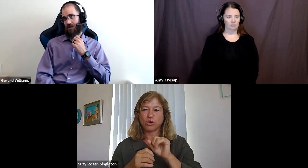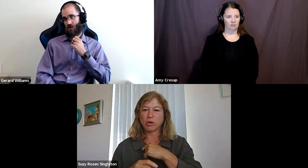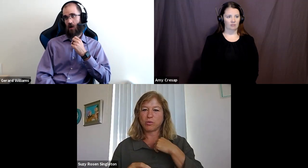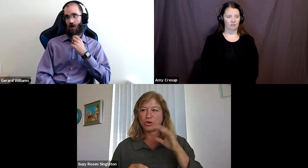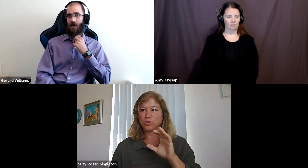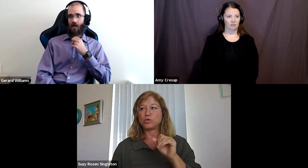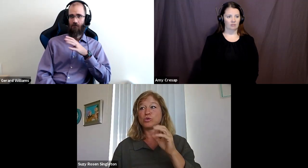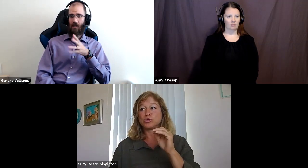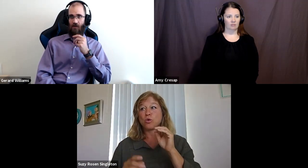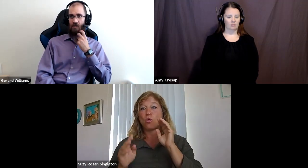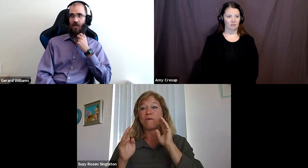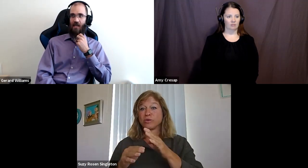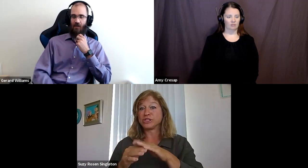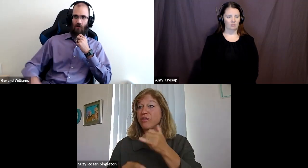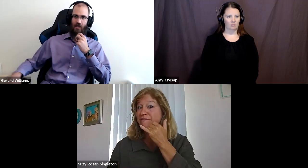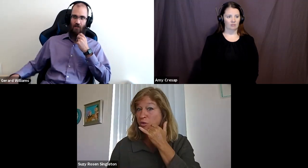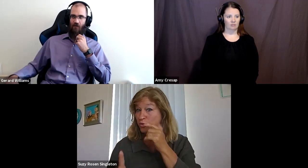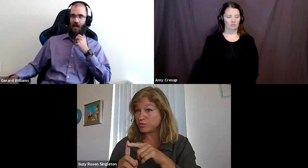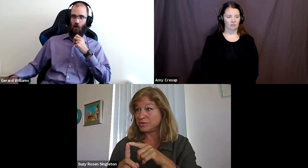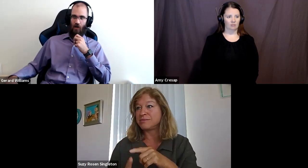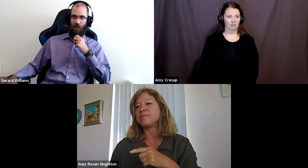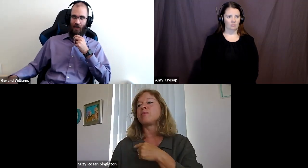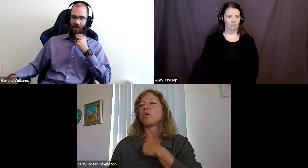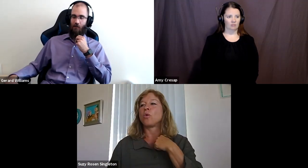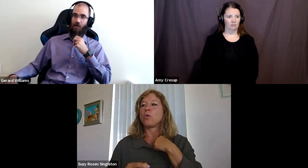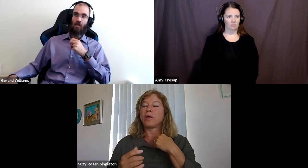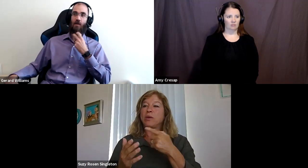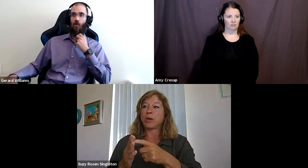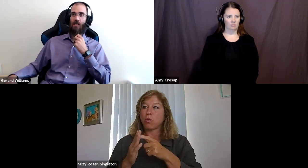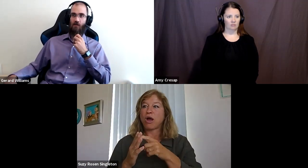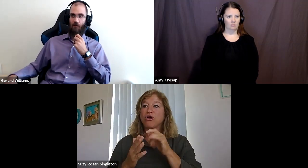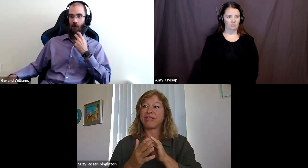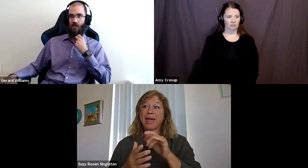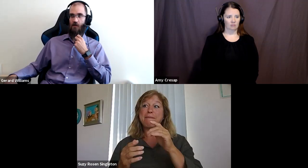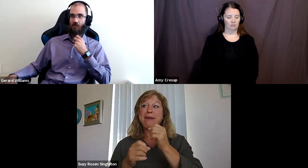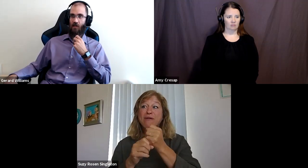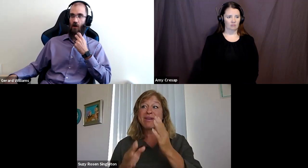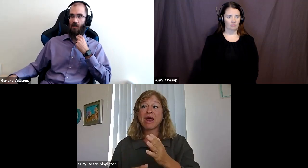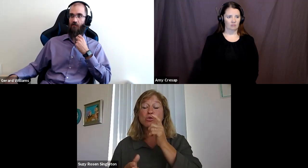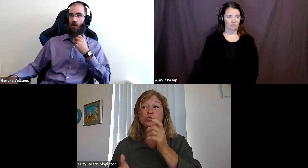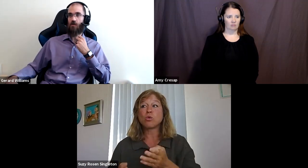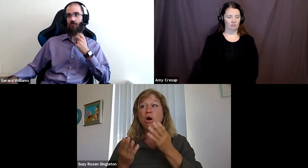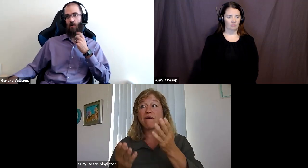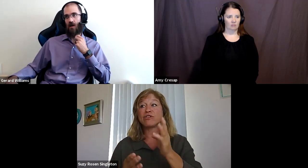as well. There's a split in the jurisdiction of that work on hearing aid compatibility but we focus specifically on the phones and require that